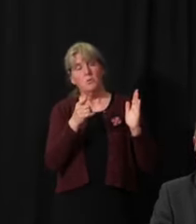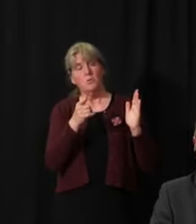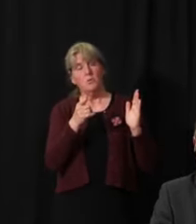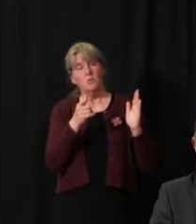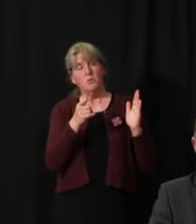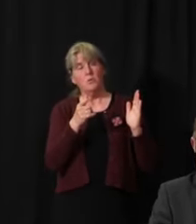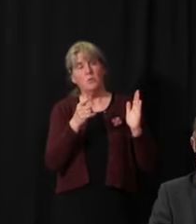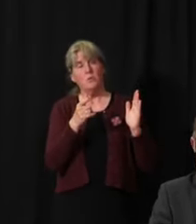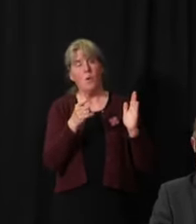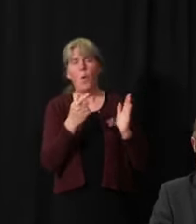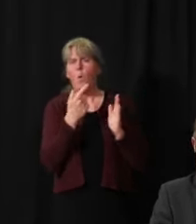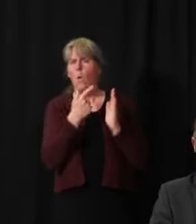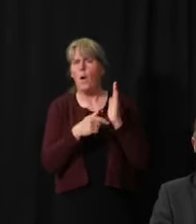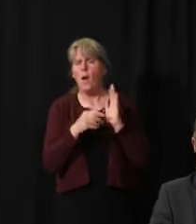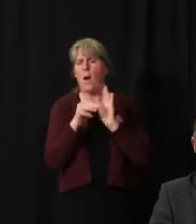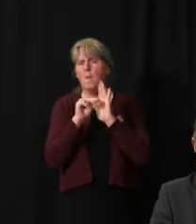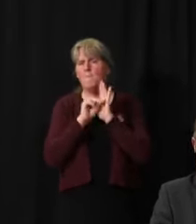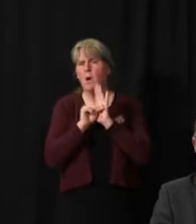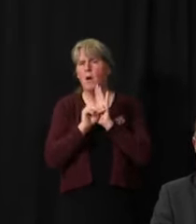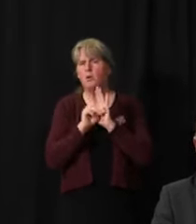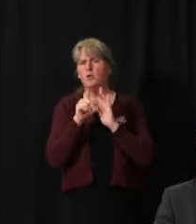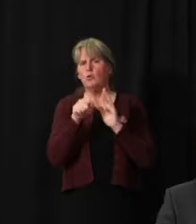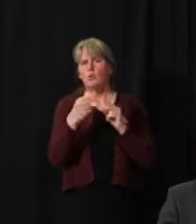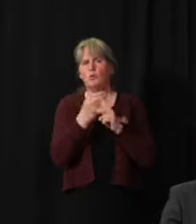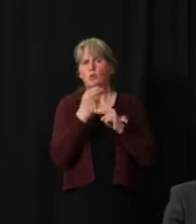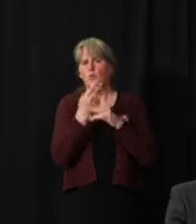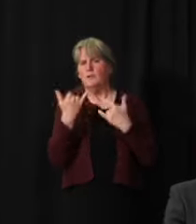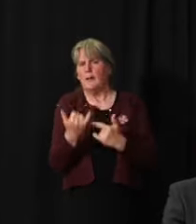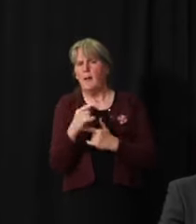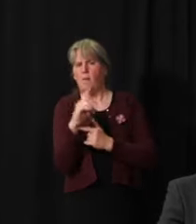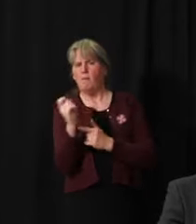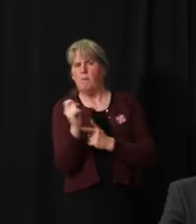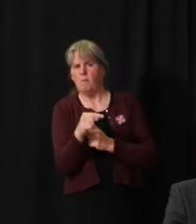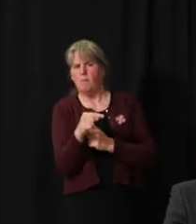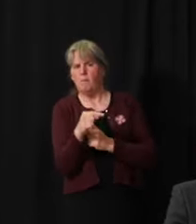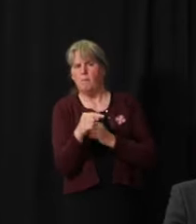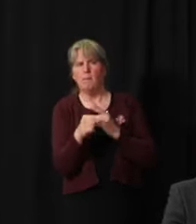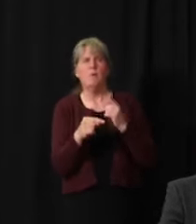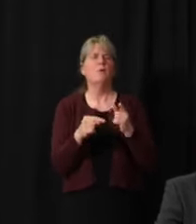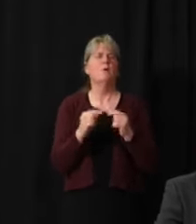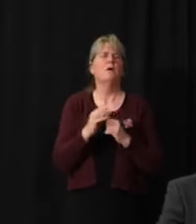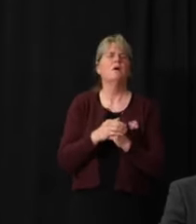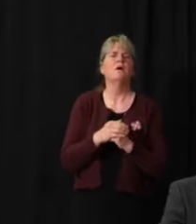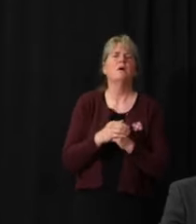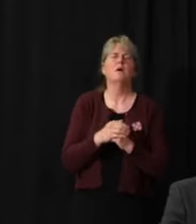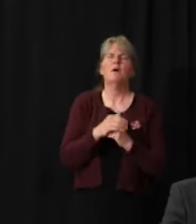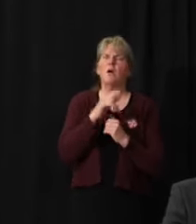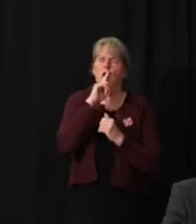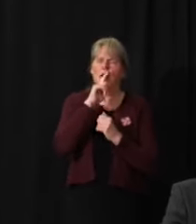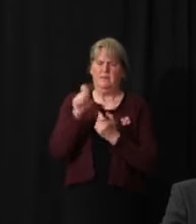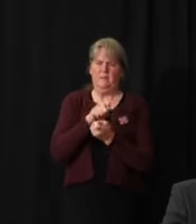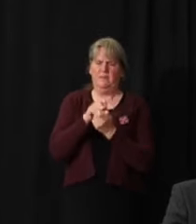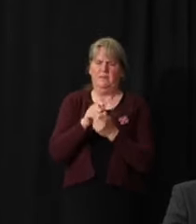ahead in the modelling that I assume is going on right now?